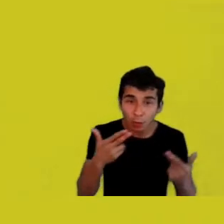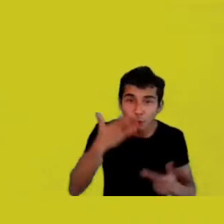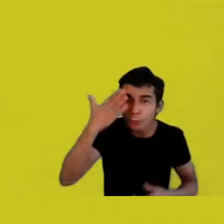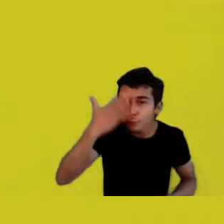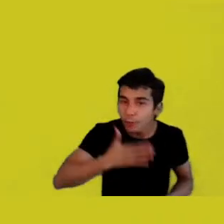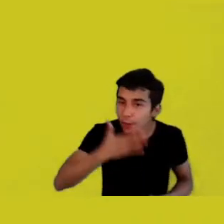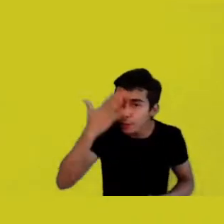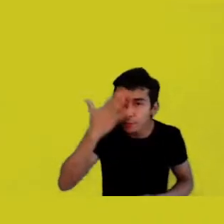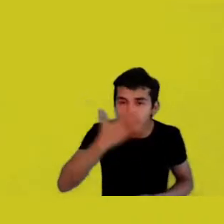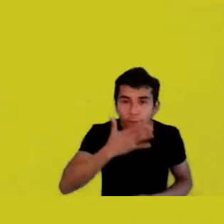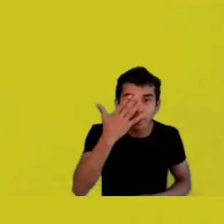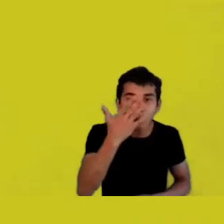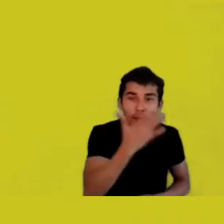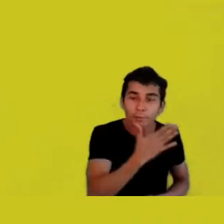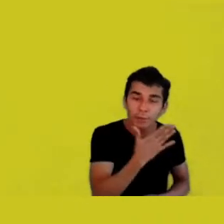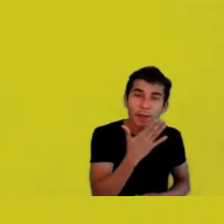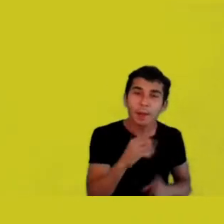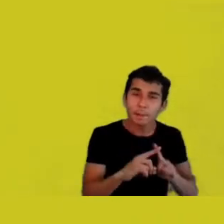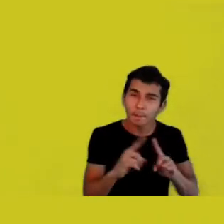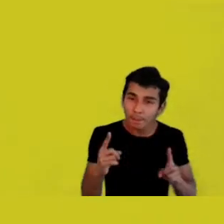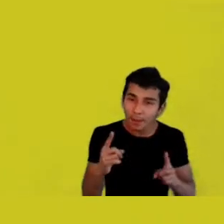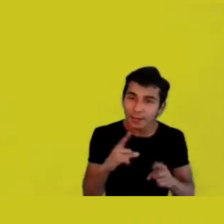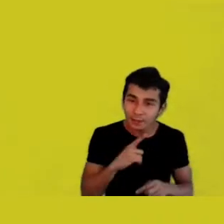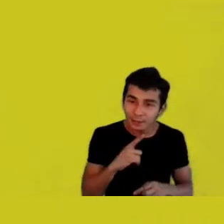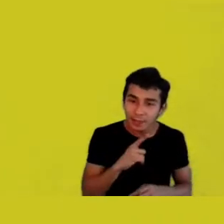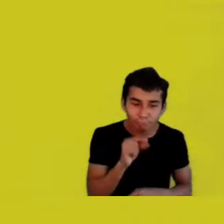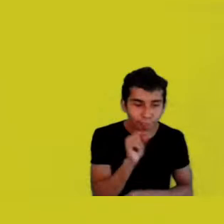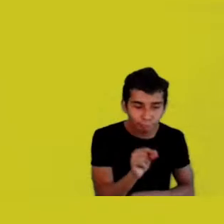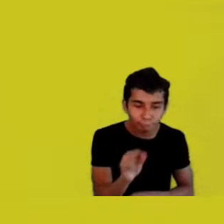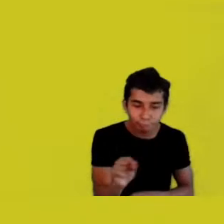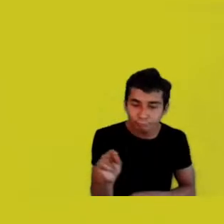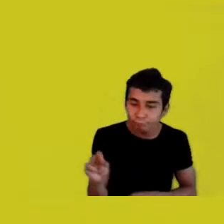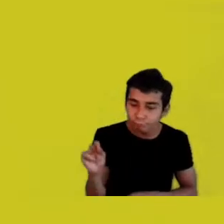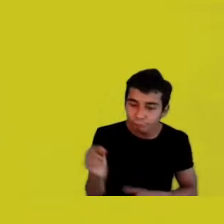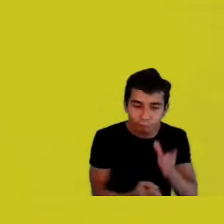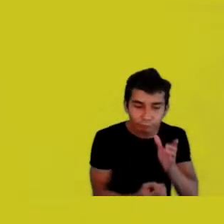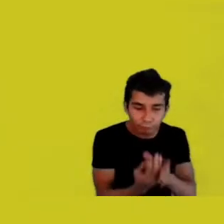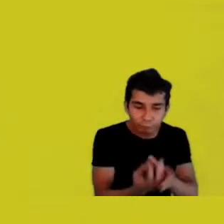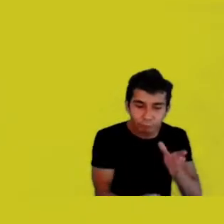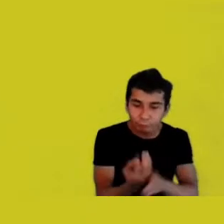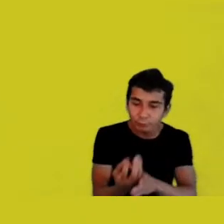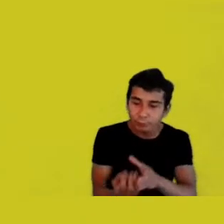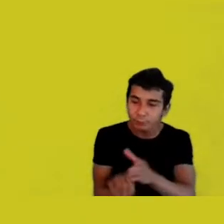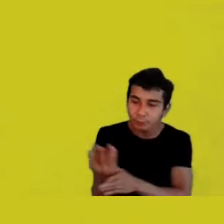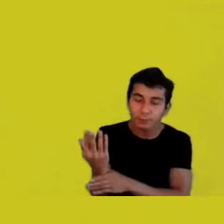this positional reversibility that is conducted by the shamanic activity.